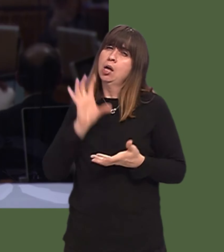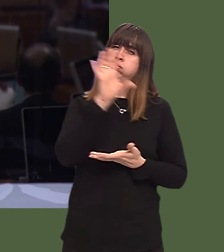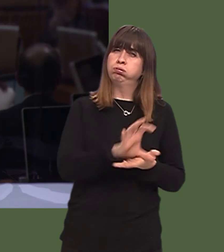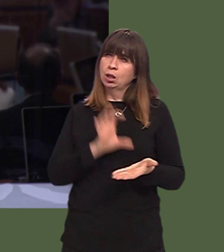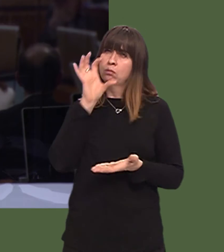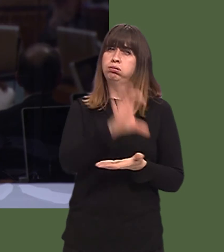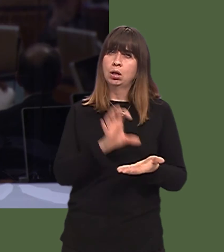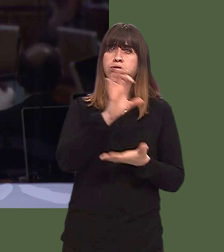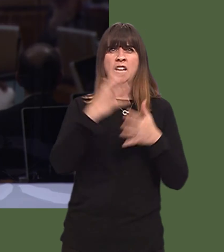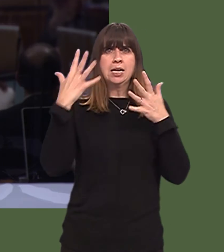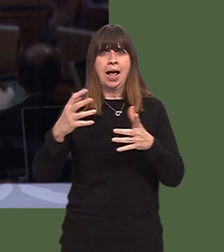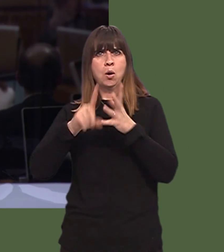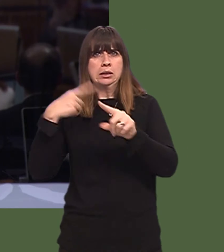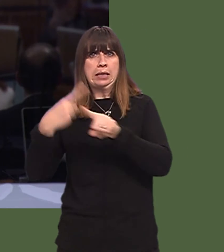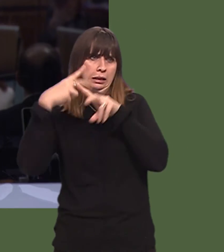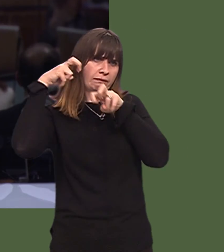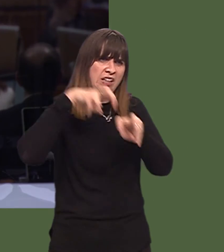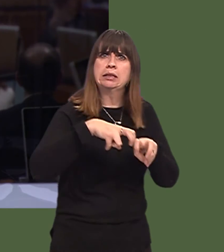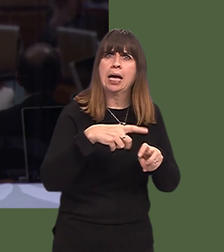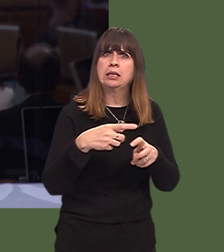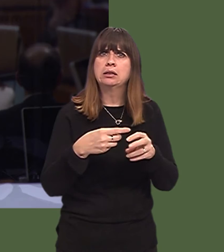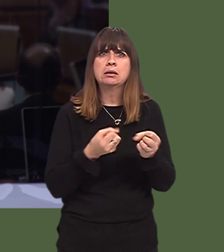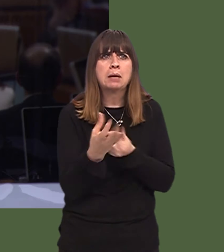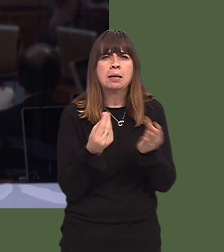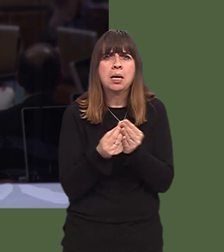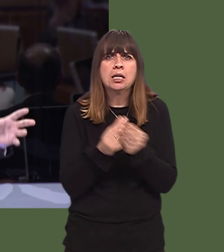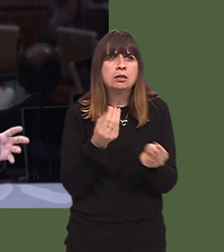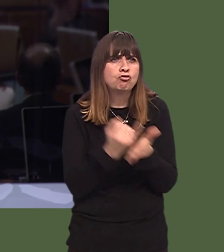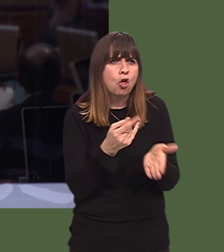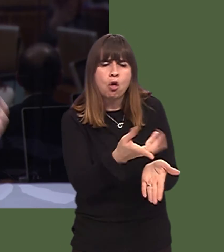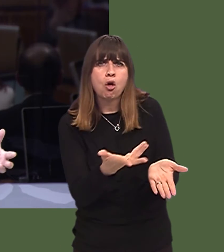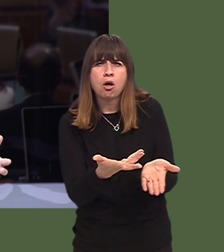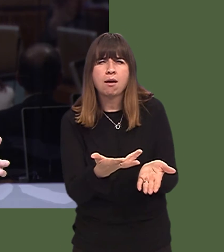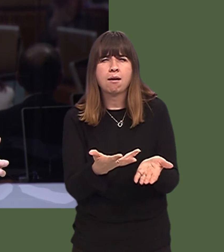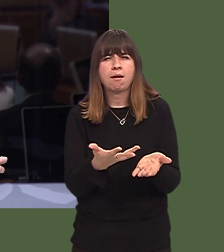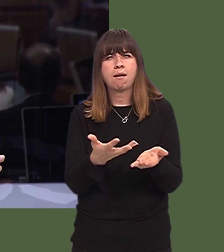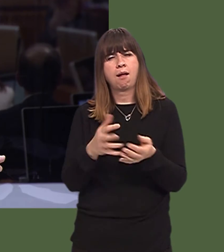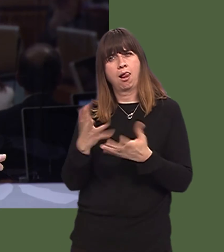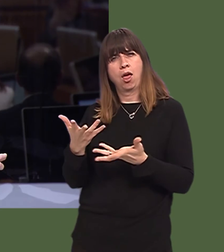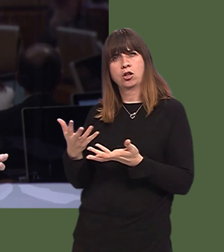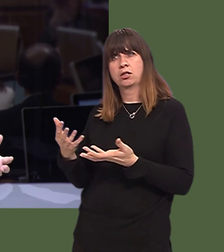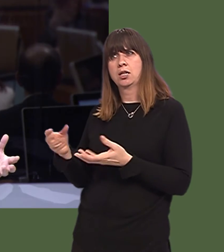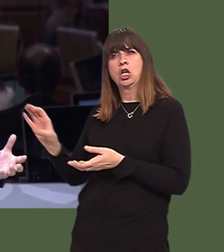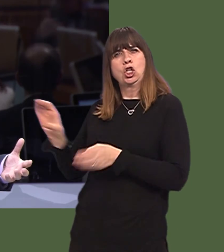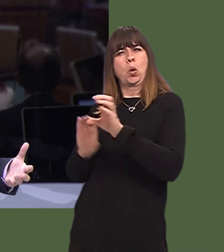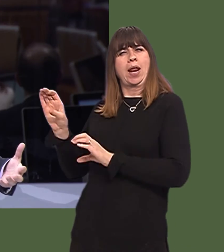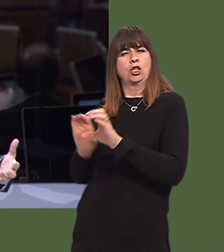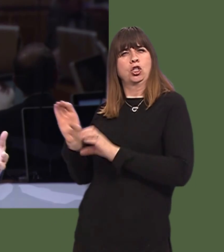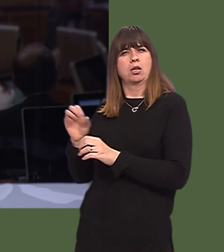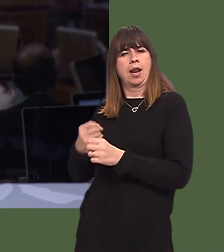tax irregularitiesóagain, the company providing the guarantee to them gave a donation to the Labour Party.